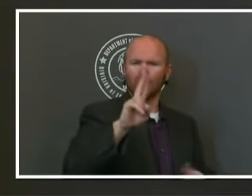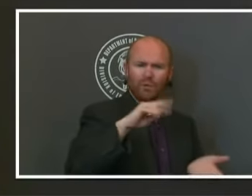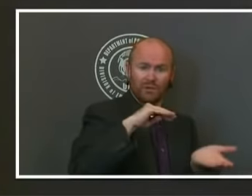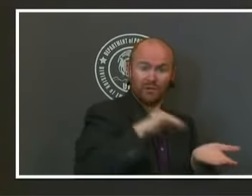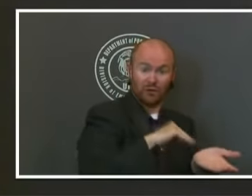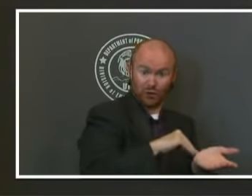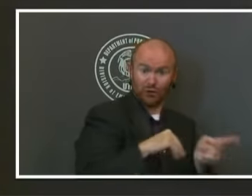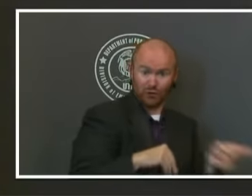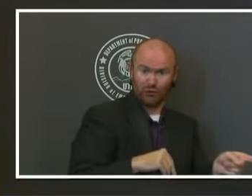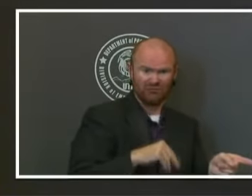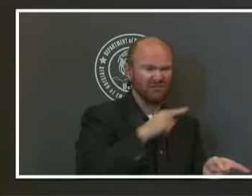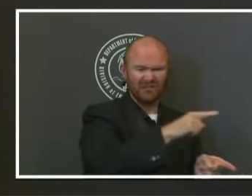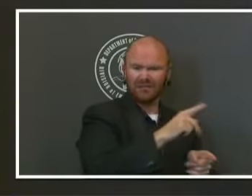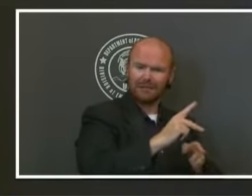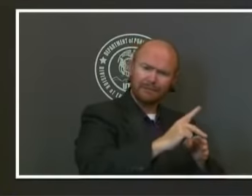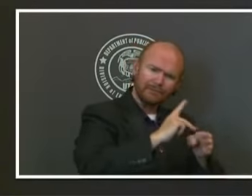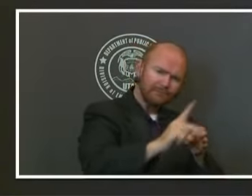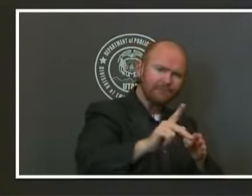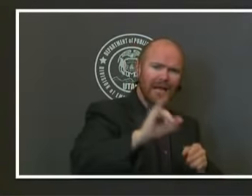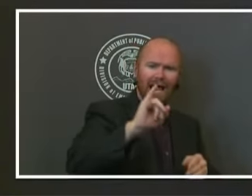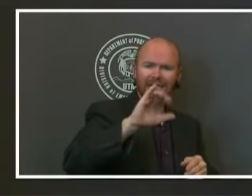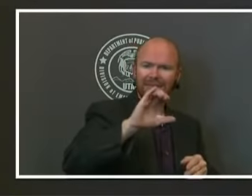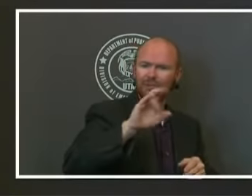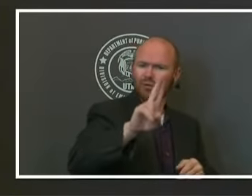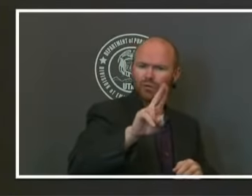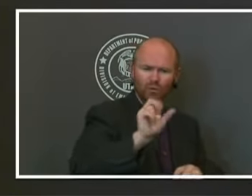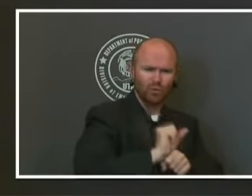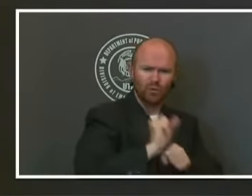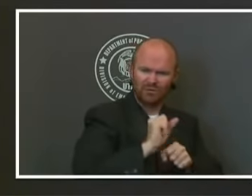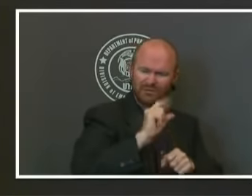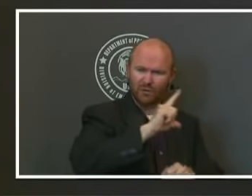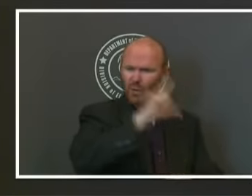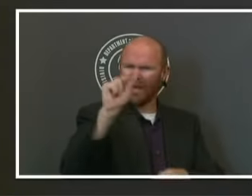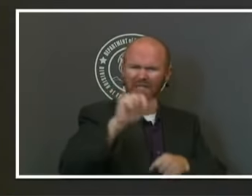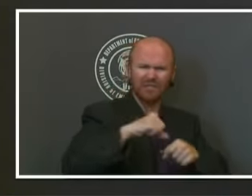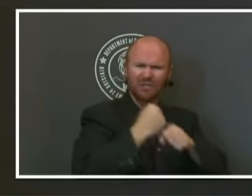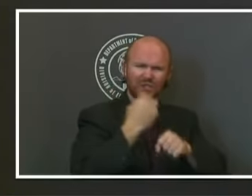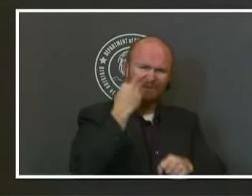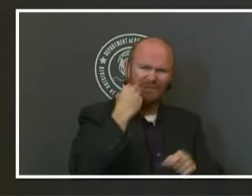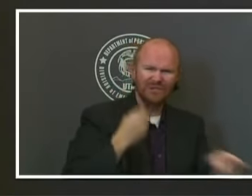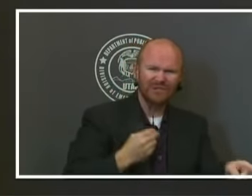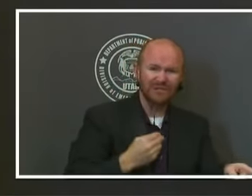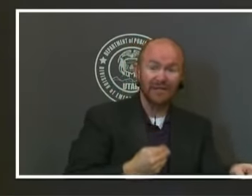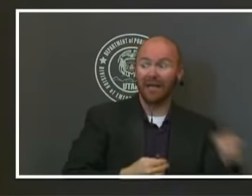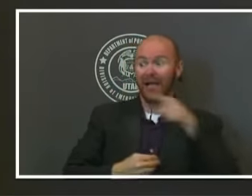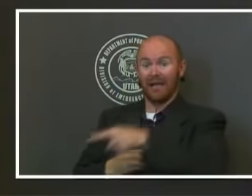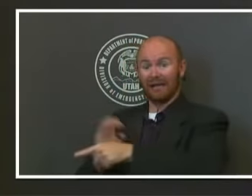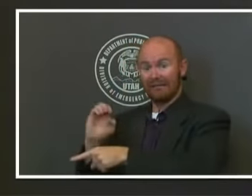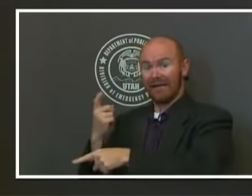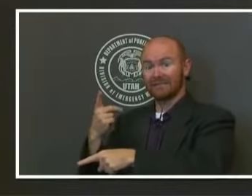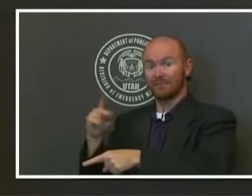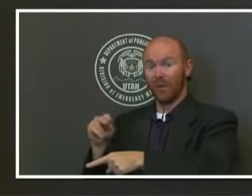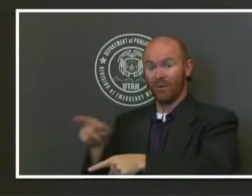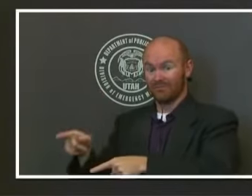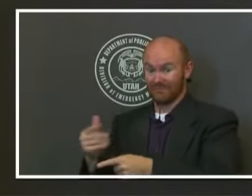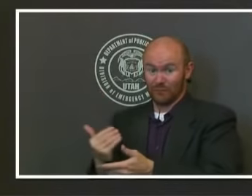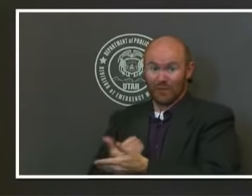practicing their craft of I see you medicine you may be being